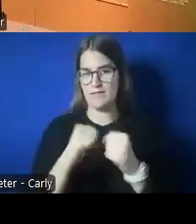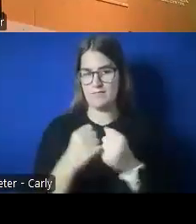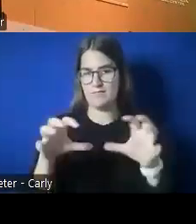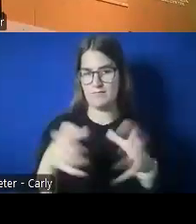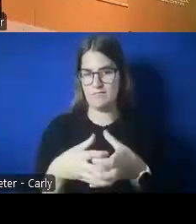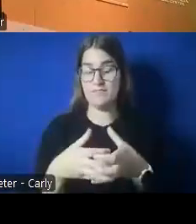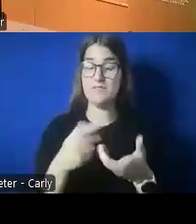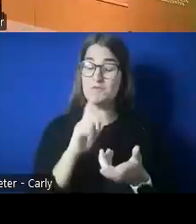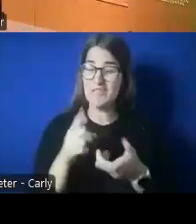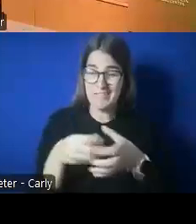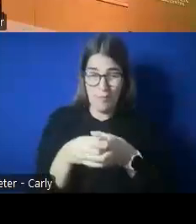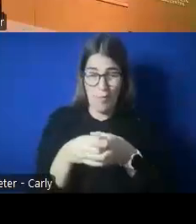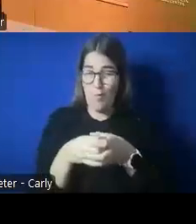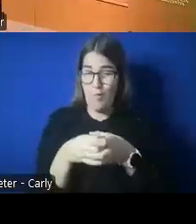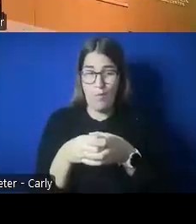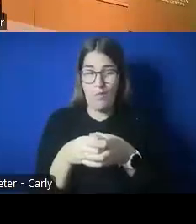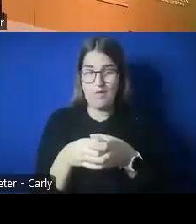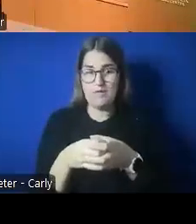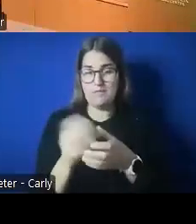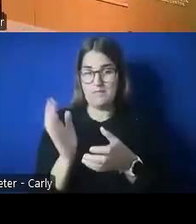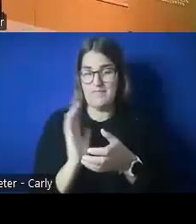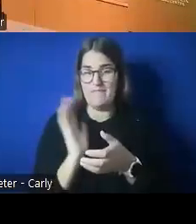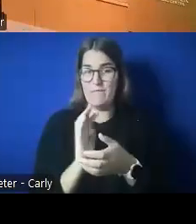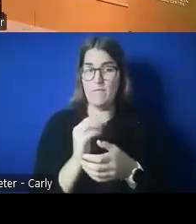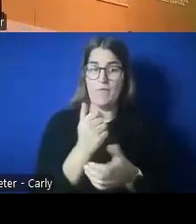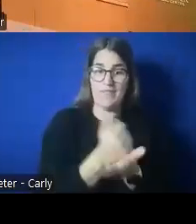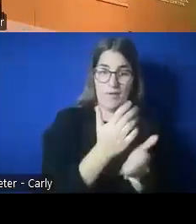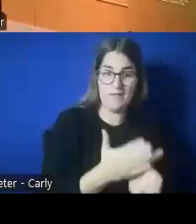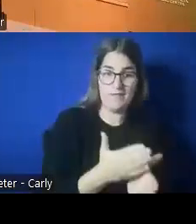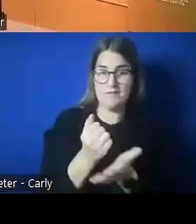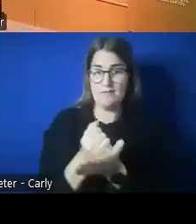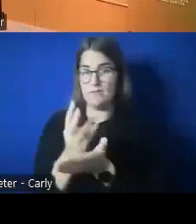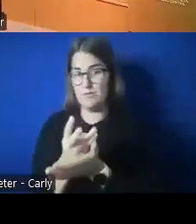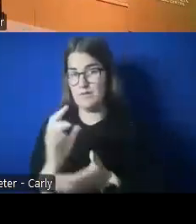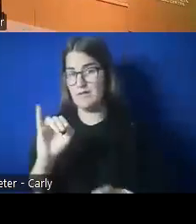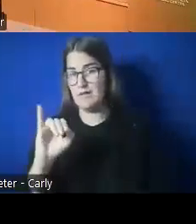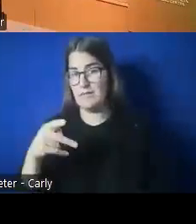small the clinical team was just a therapist a social worker and an ipv advocate that was based